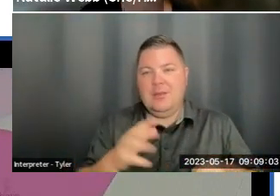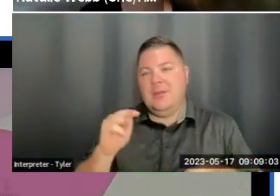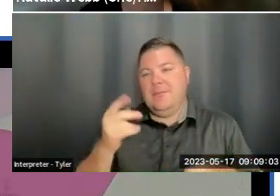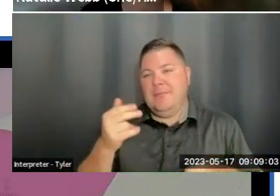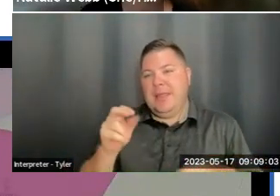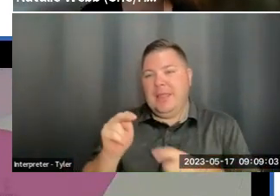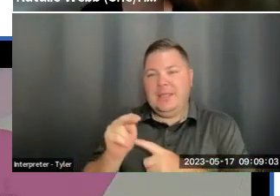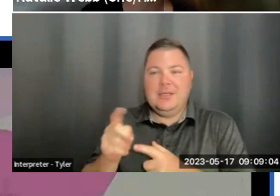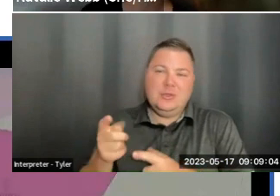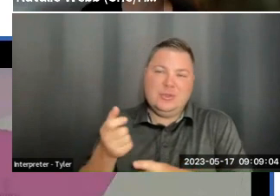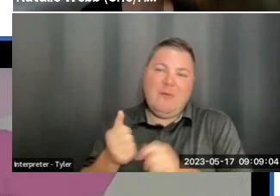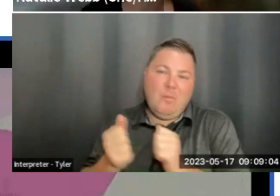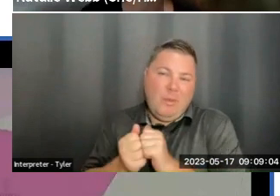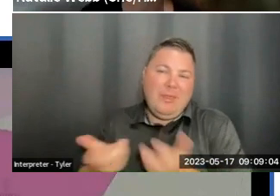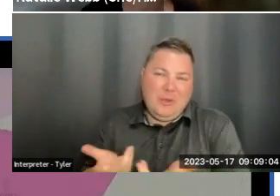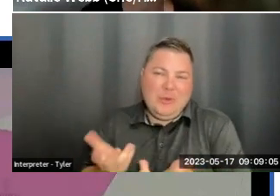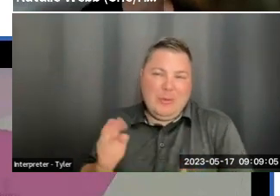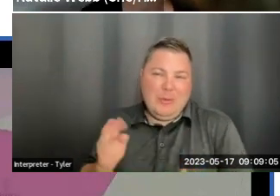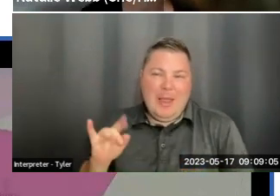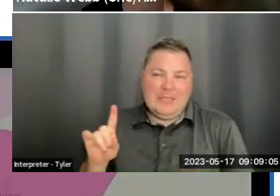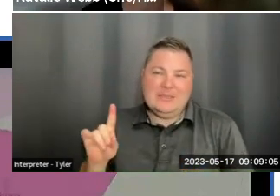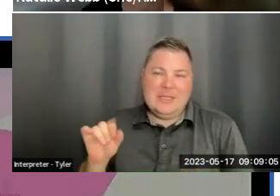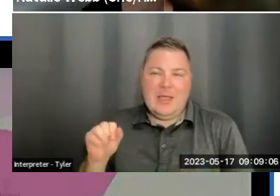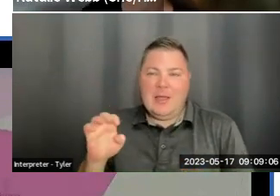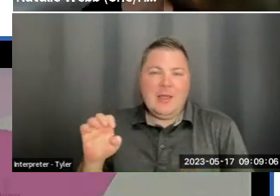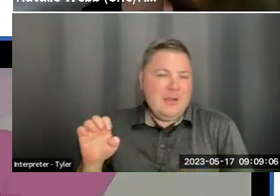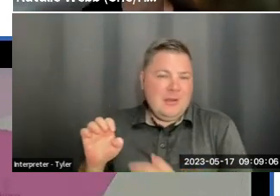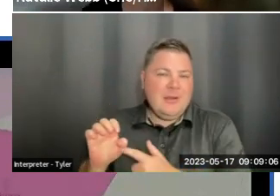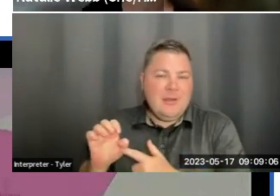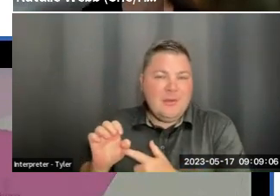relationships with all of them, and of